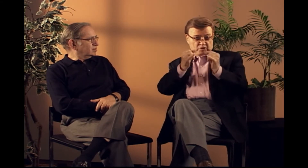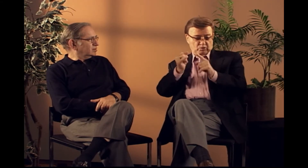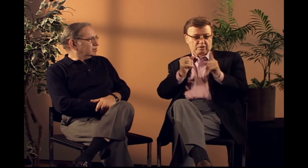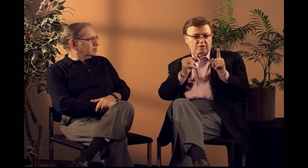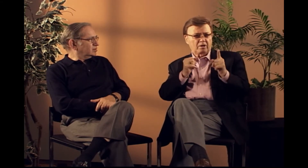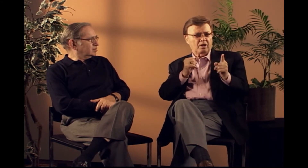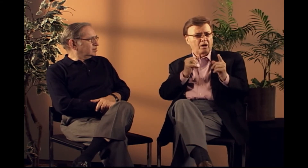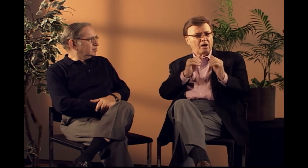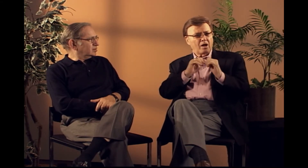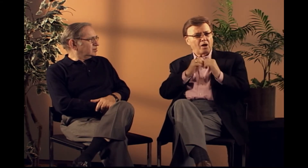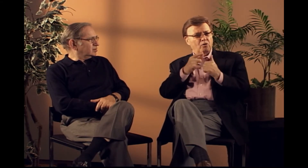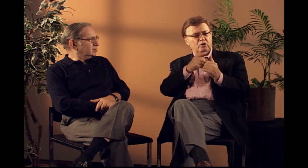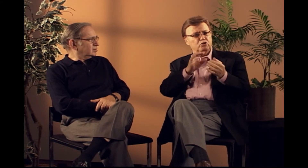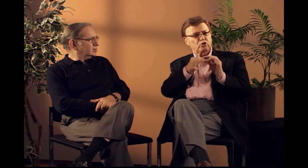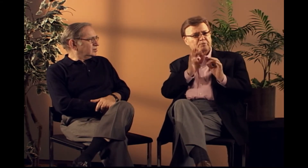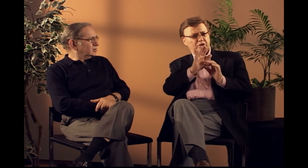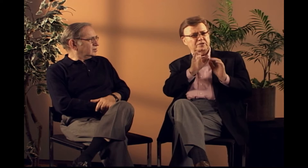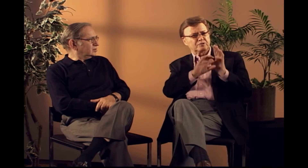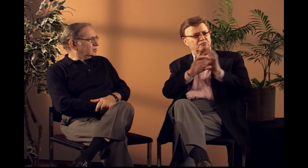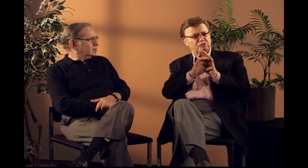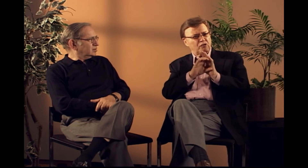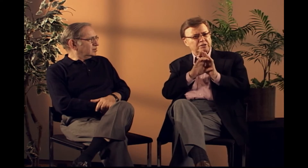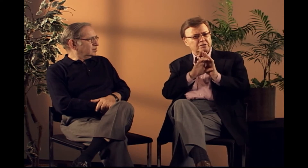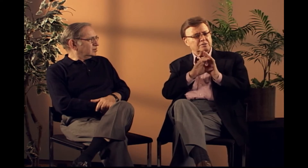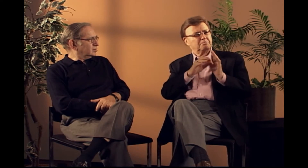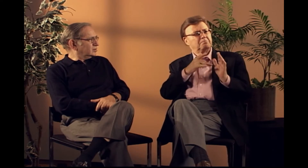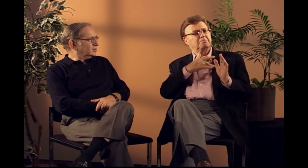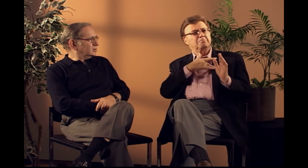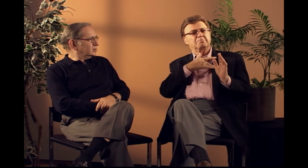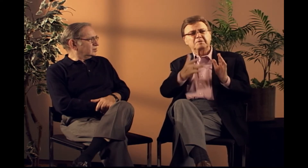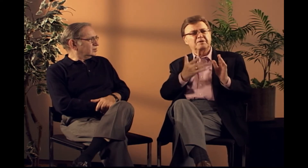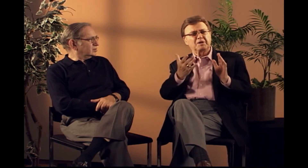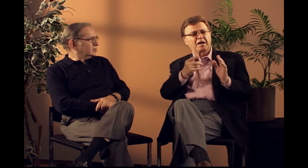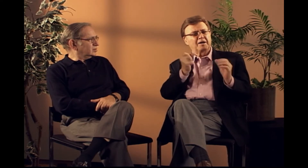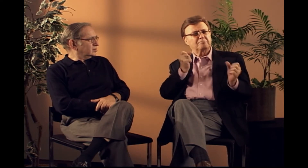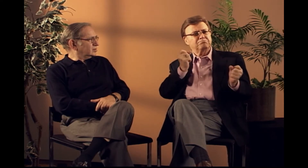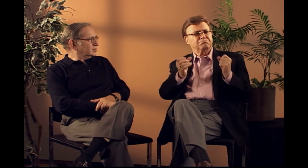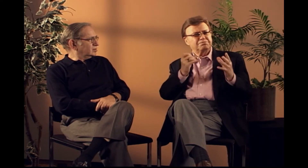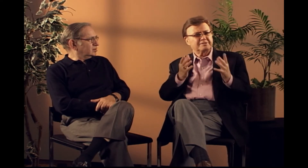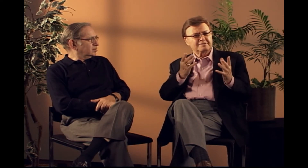So now, here we are working with the individual. How would you interpret your character?